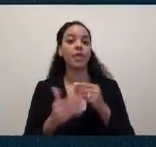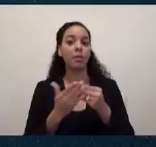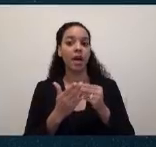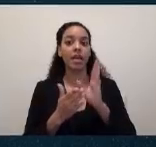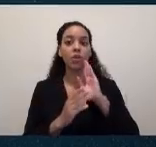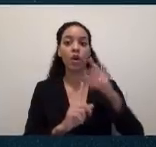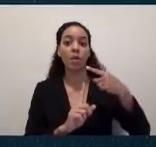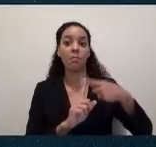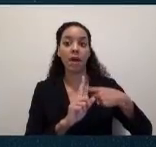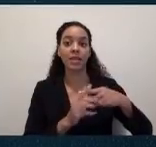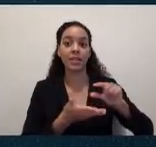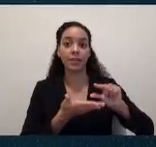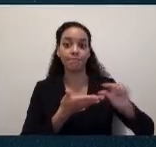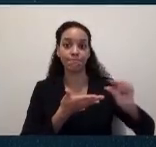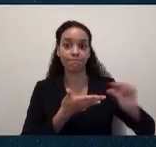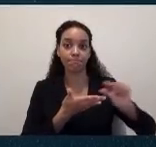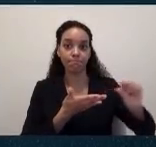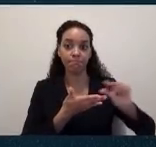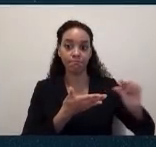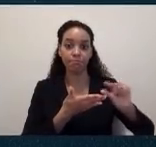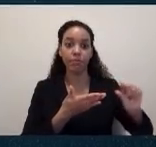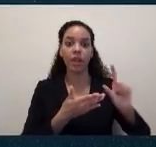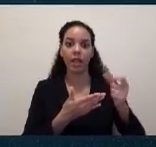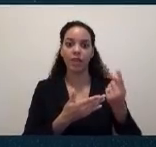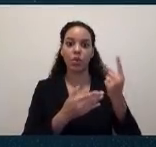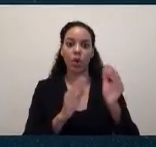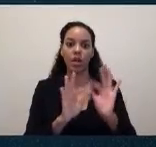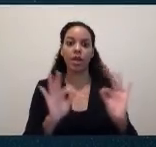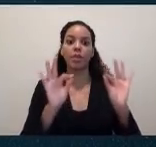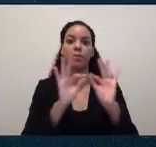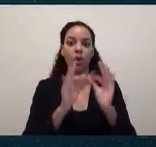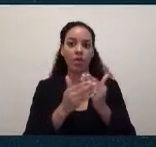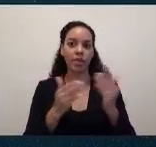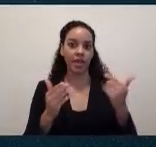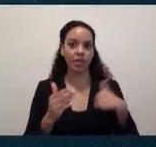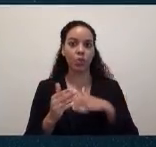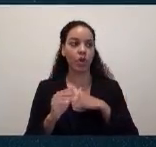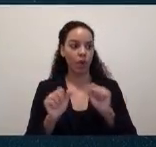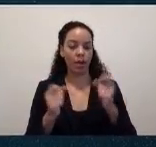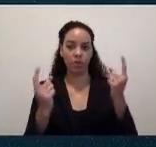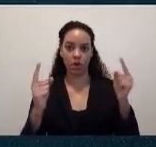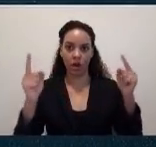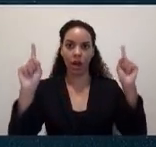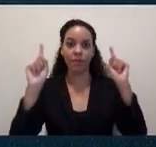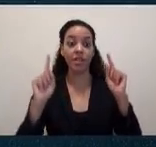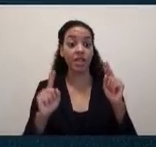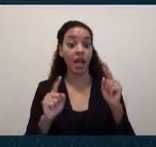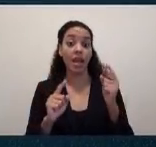That is one of the important things about what we were able to accomplish. And basically, because the bottom line is obvious,